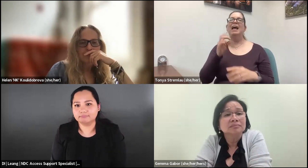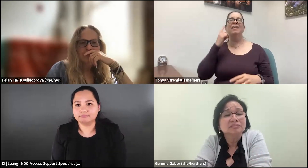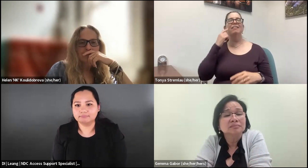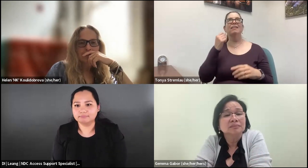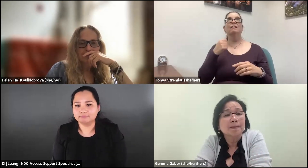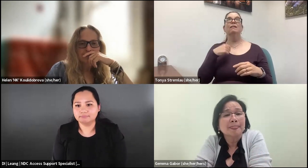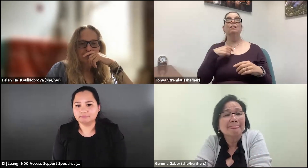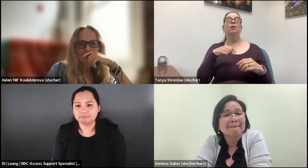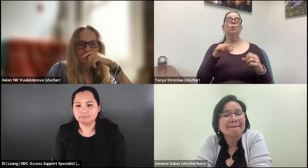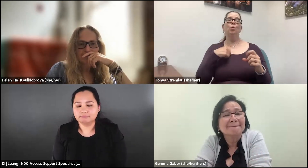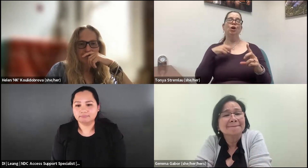This is Tonya speaking.